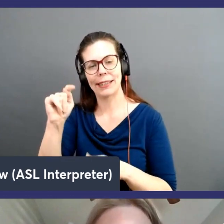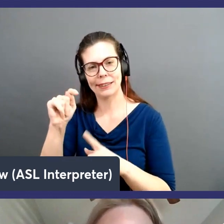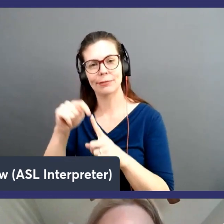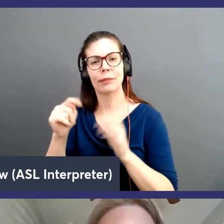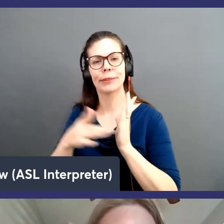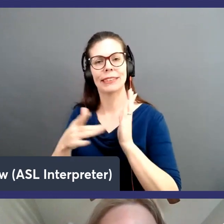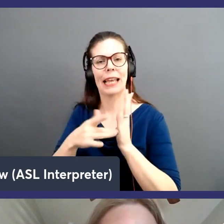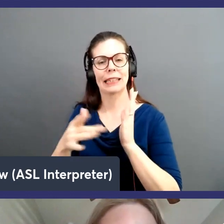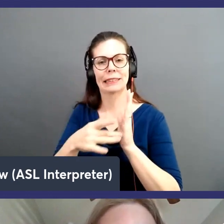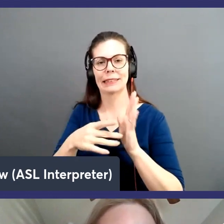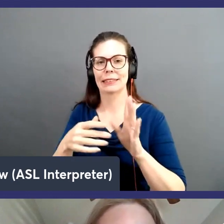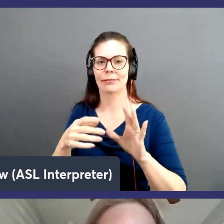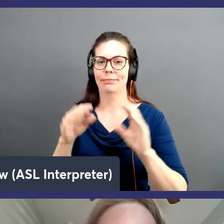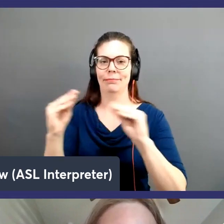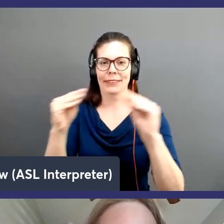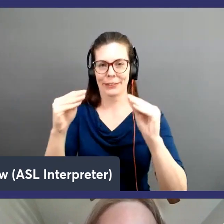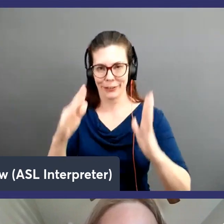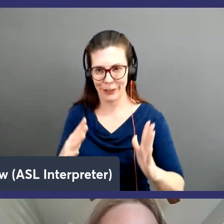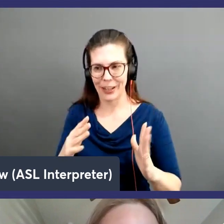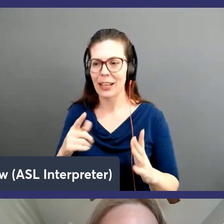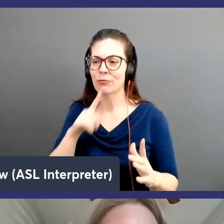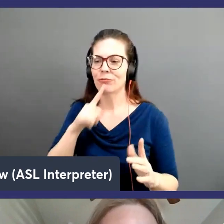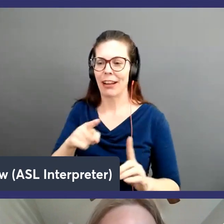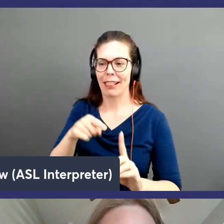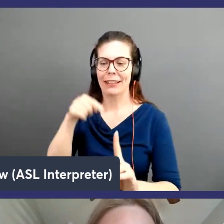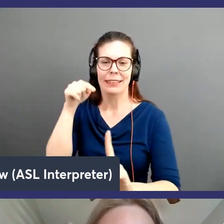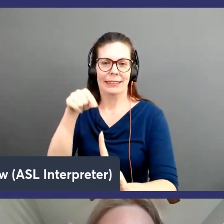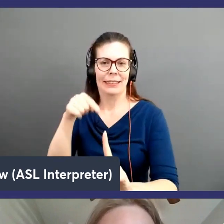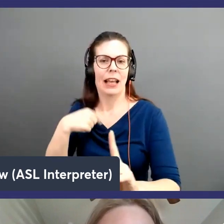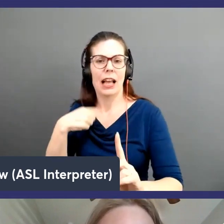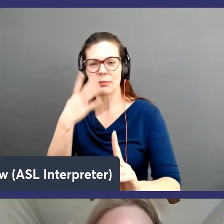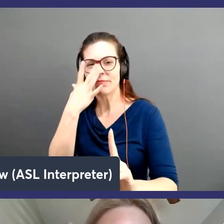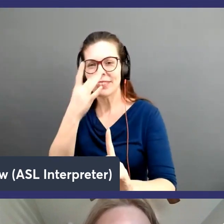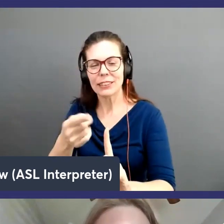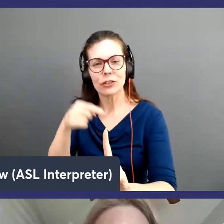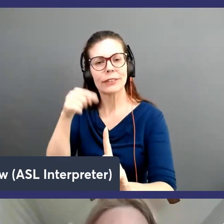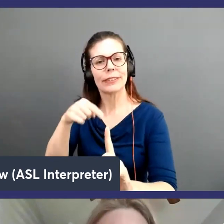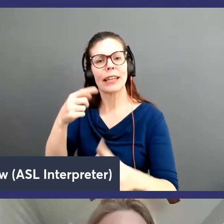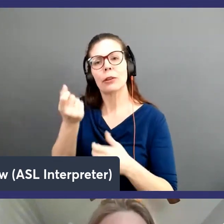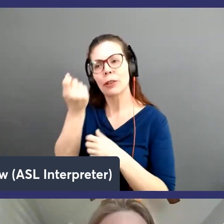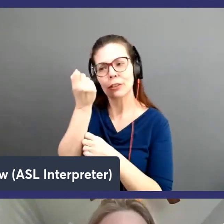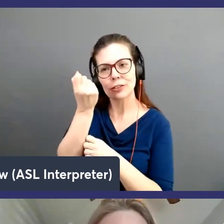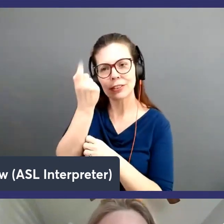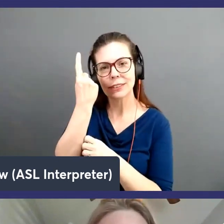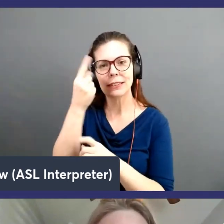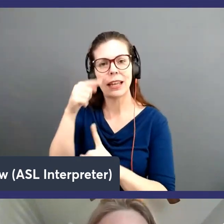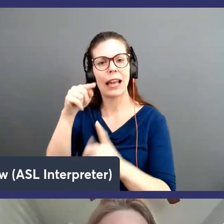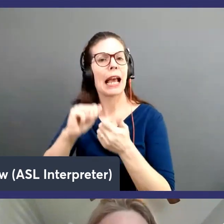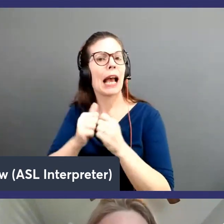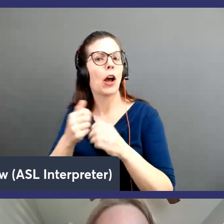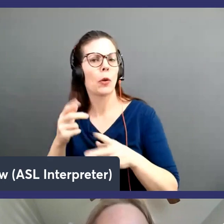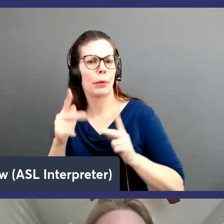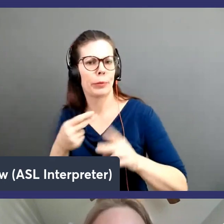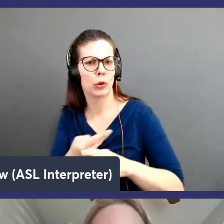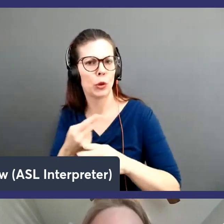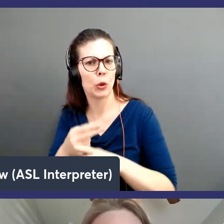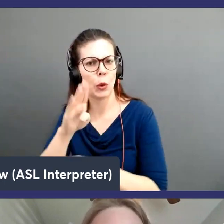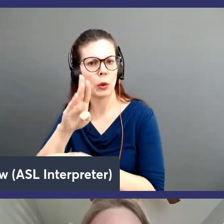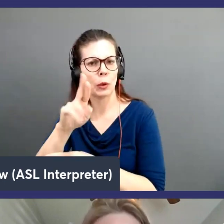so I'm really primarily interested in understanding how people use Braket in their research and experiments,